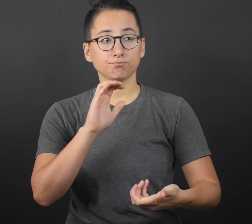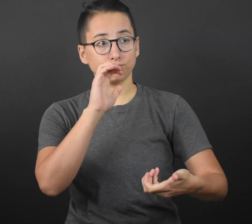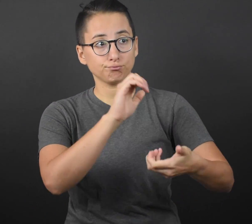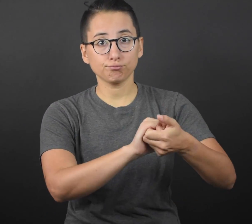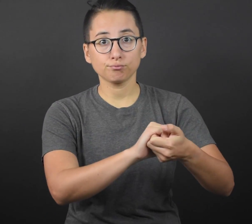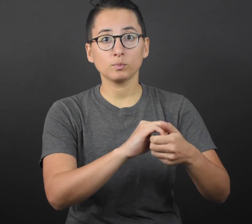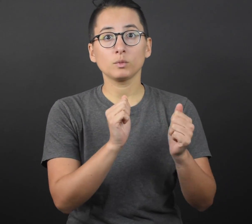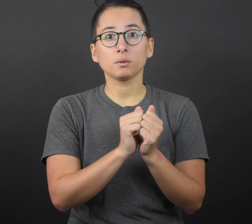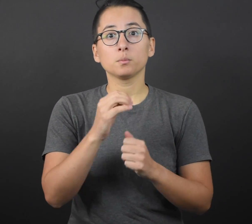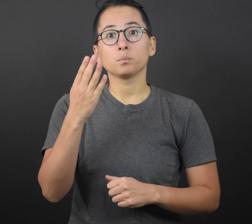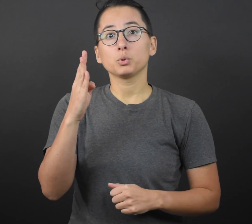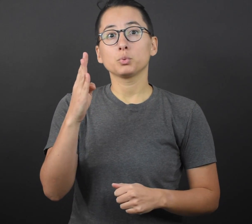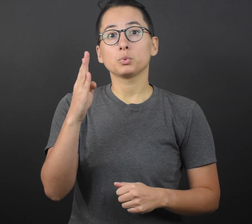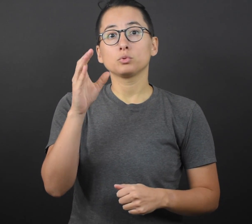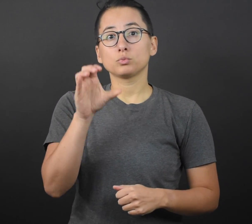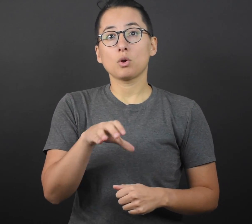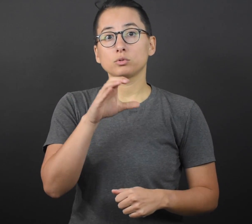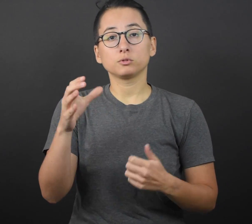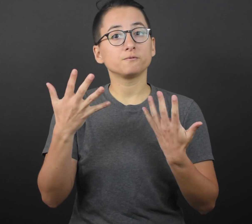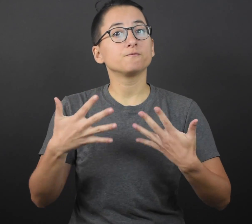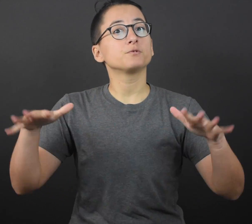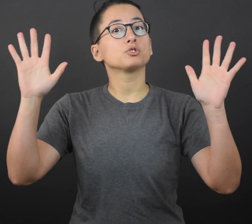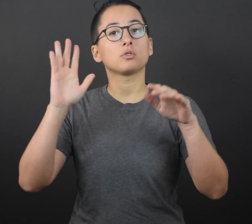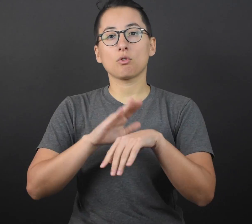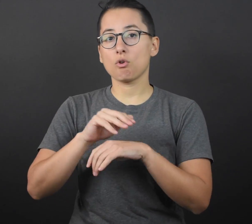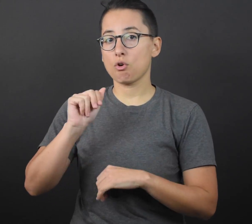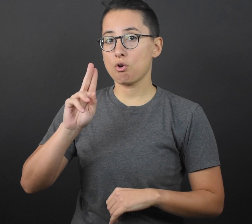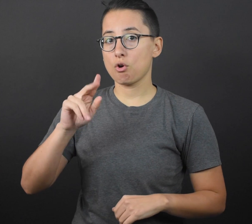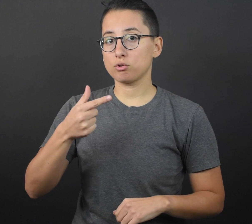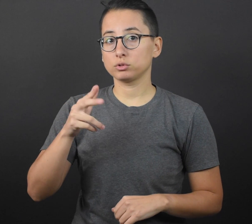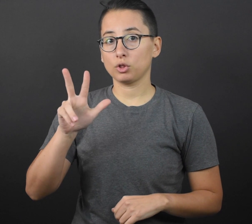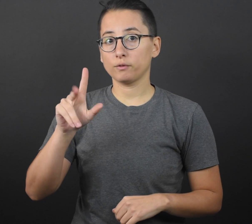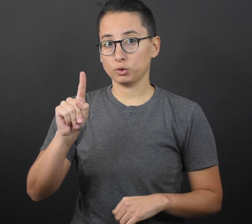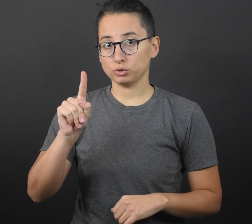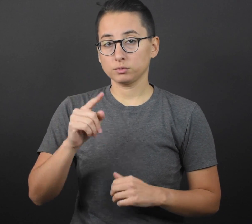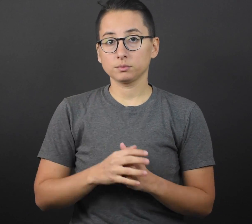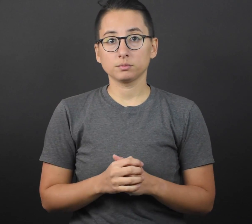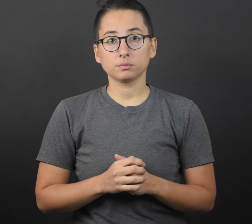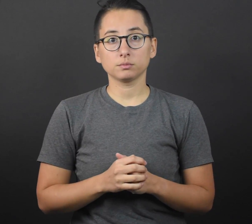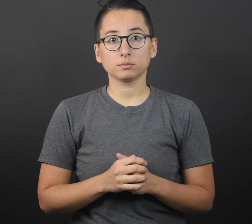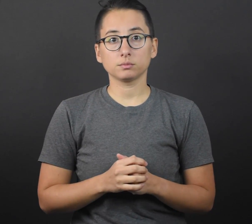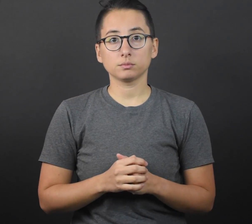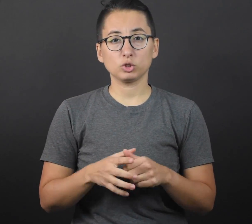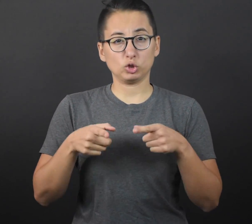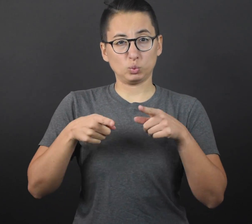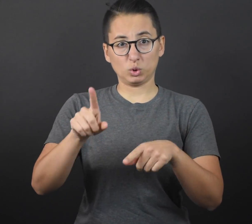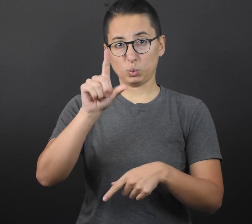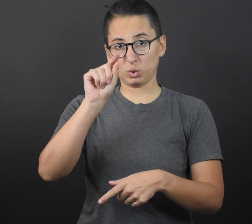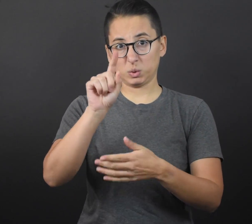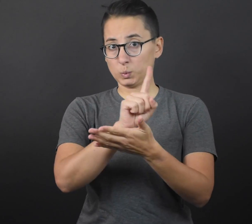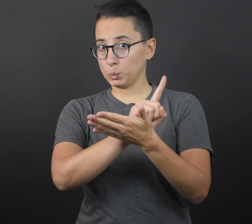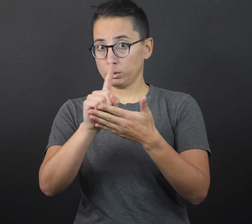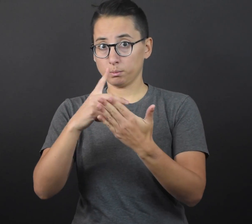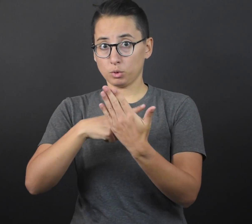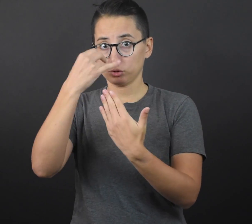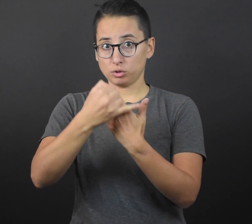The partnership with Blue Cross concluded on Aug. 31. During the 20-week initiative,